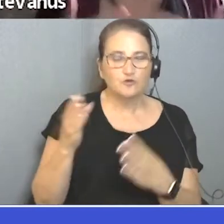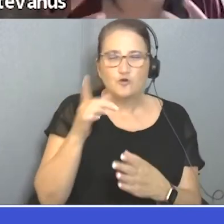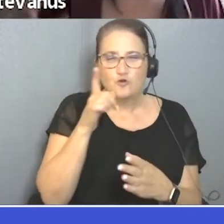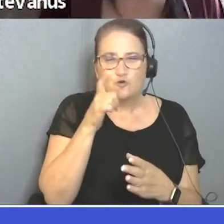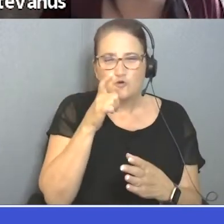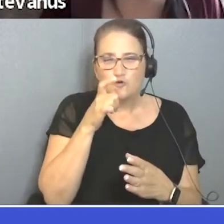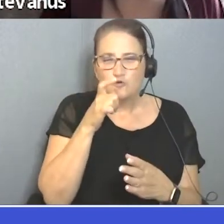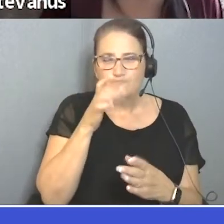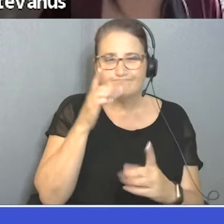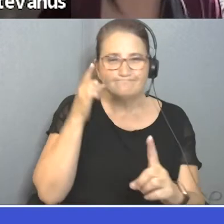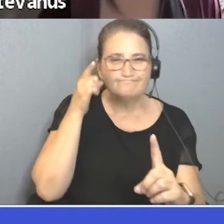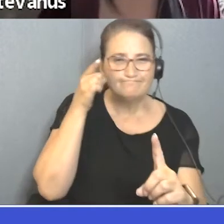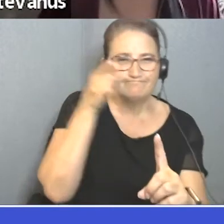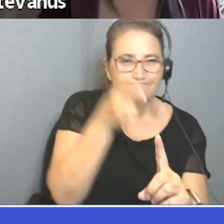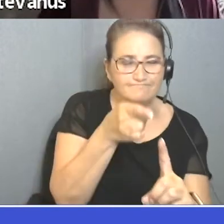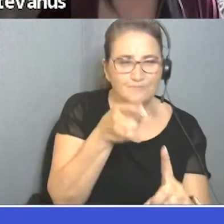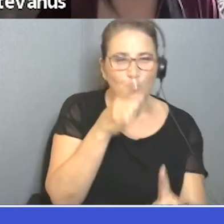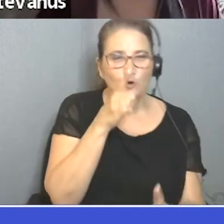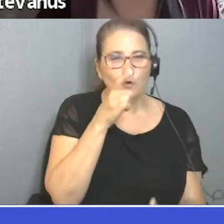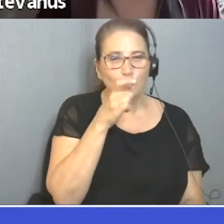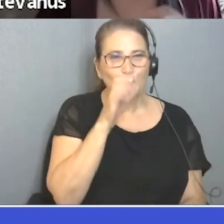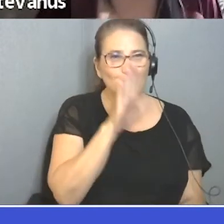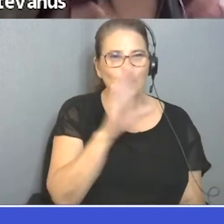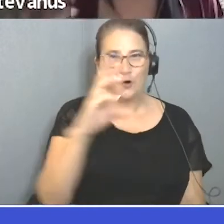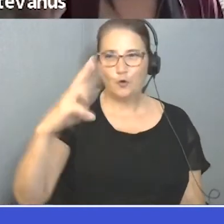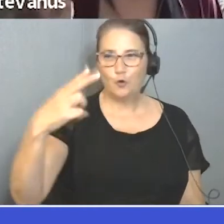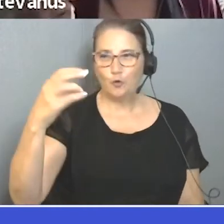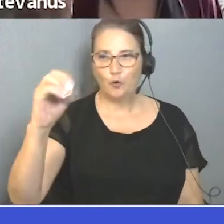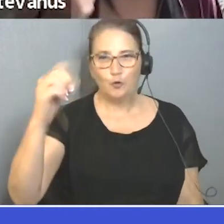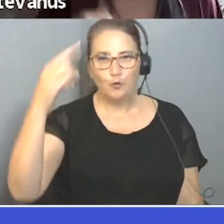So who is your who for this idea and for this project?